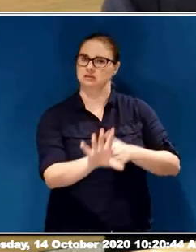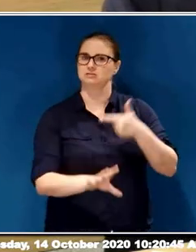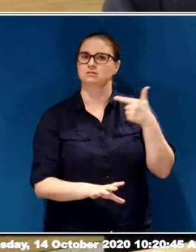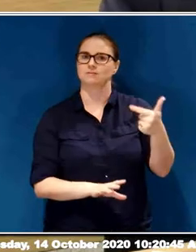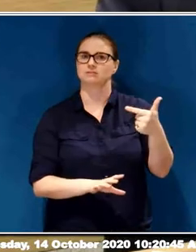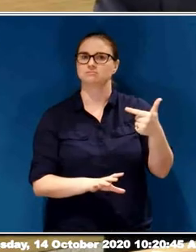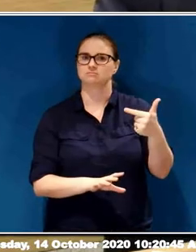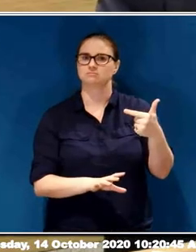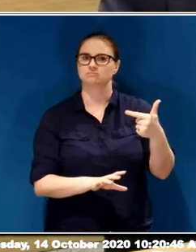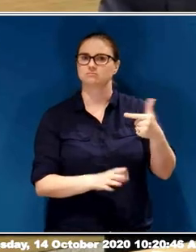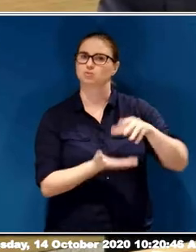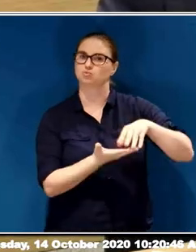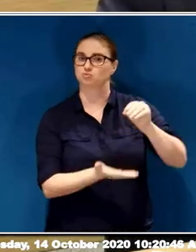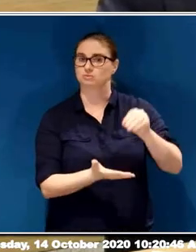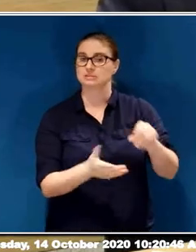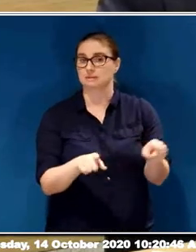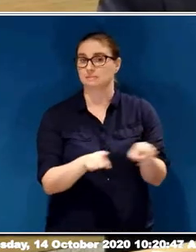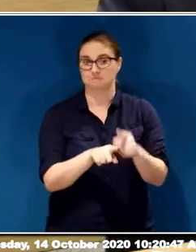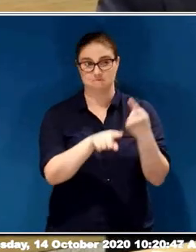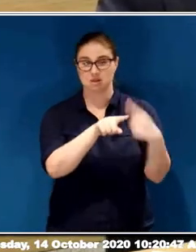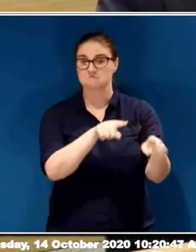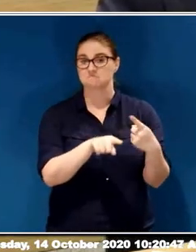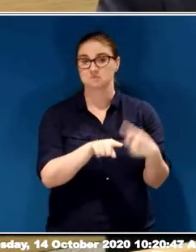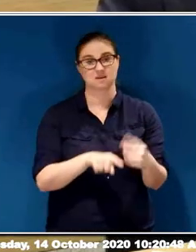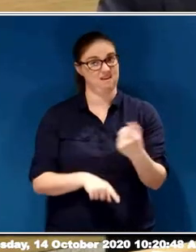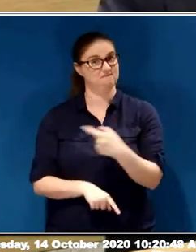What about socially, was he making friends? How did he go?